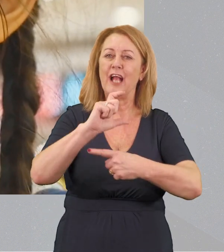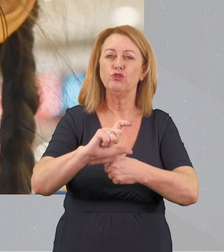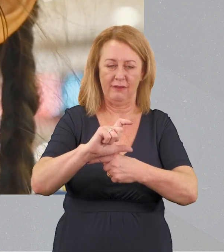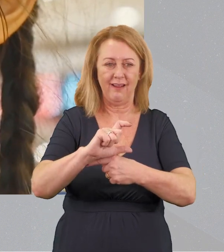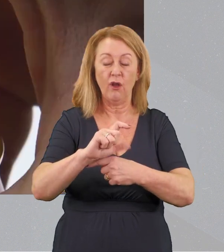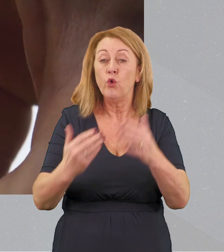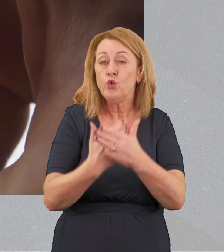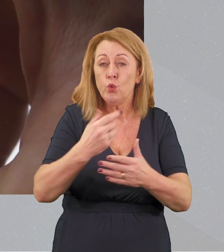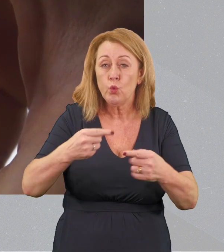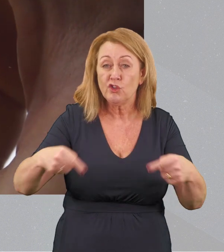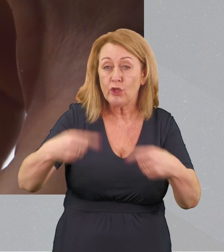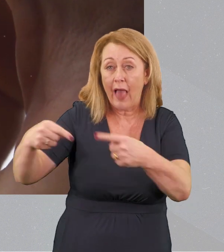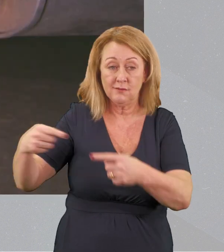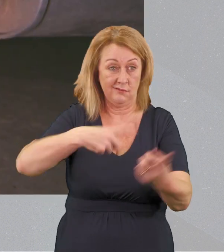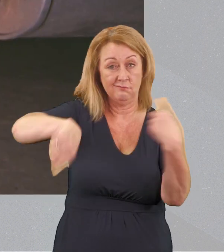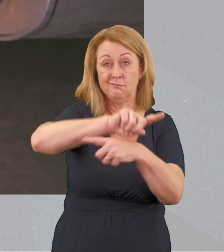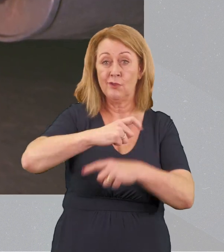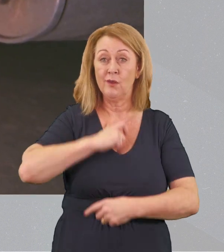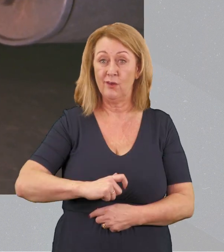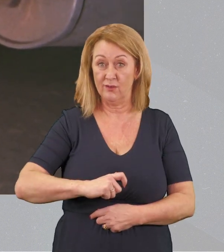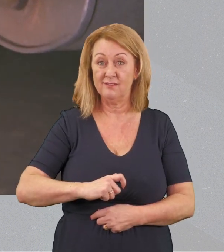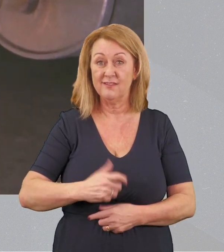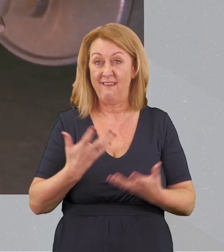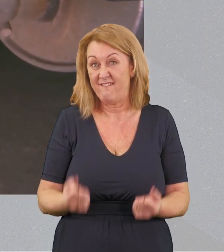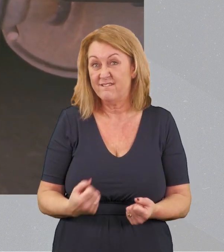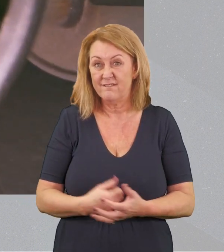for a new set of challenges that humanity faces.